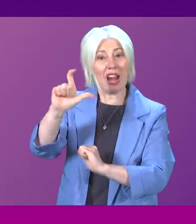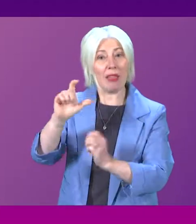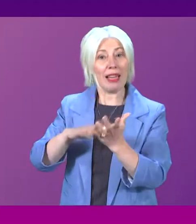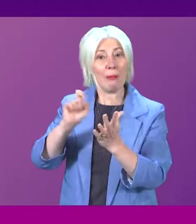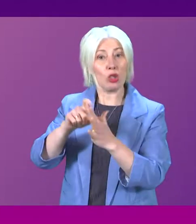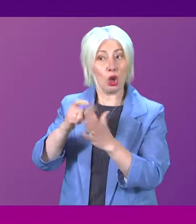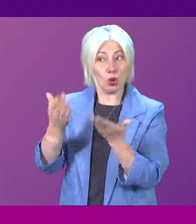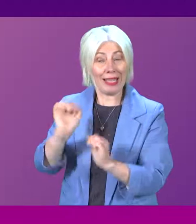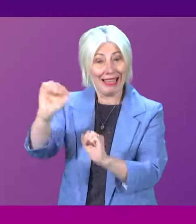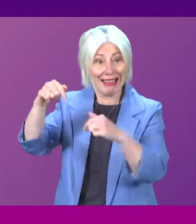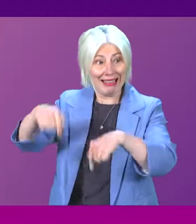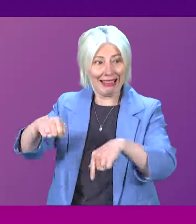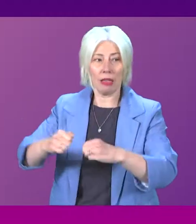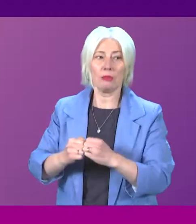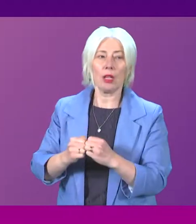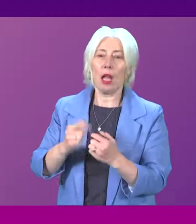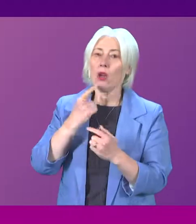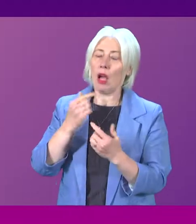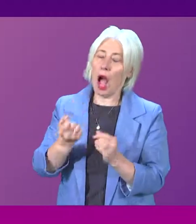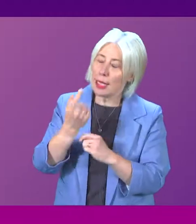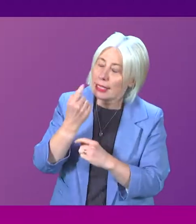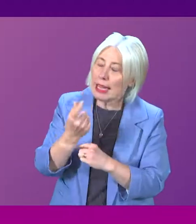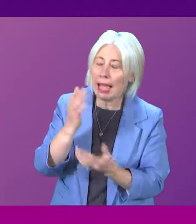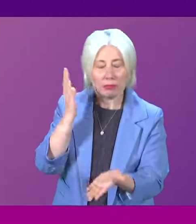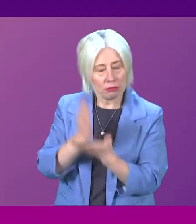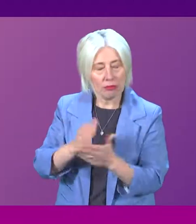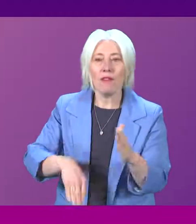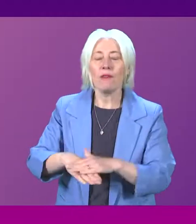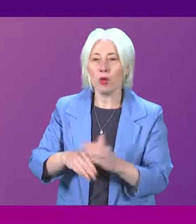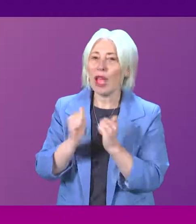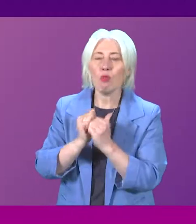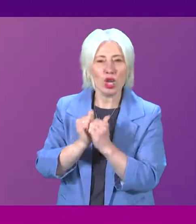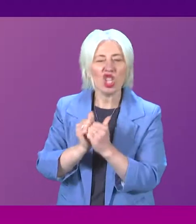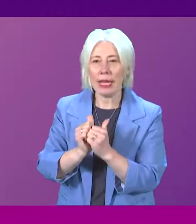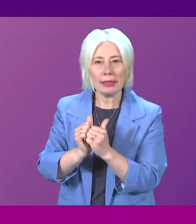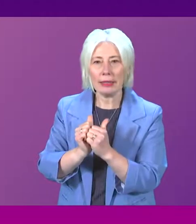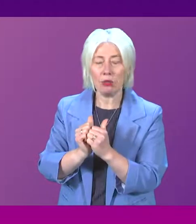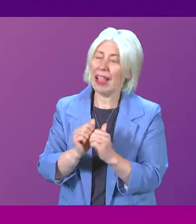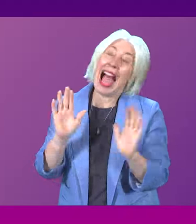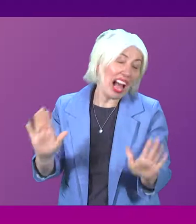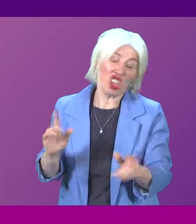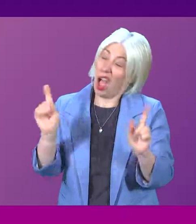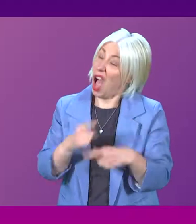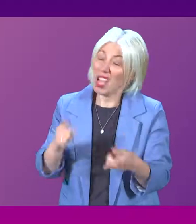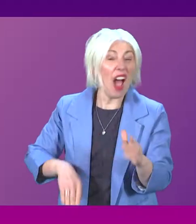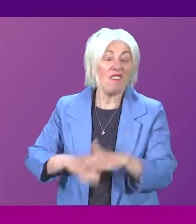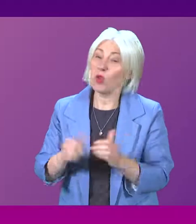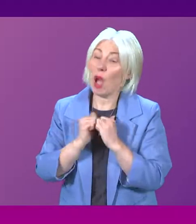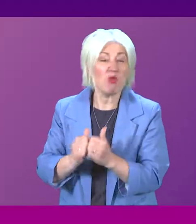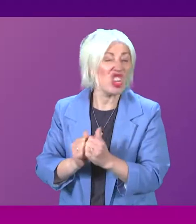I understand and fully appreciate the impact of long Covid—actually, I cannot fully appreciate